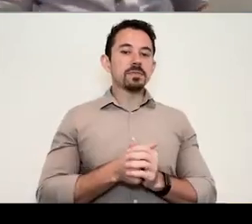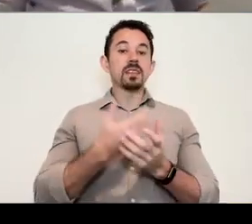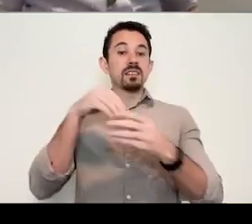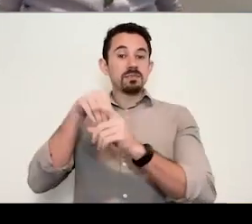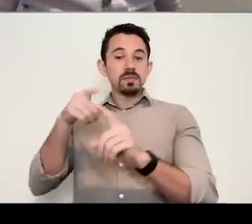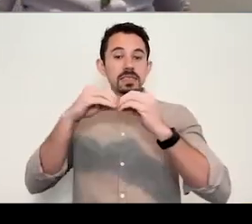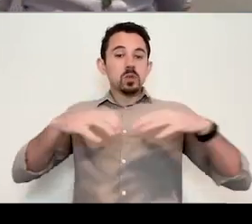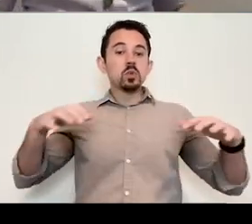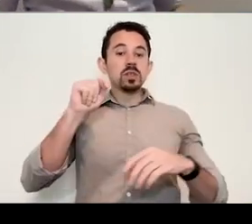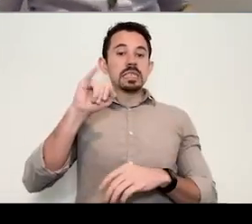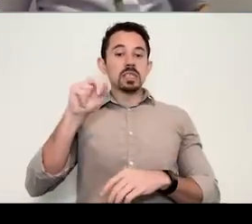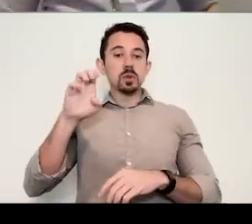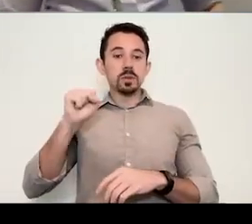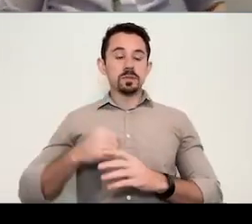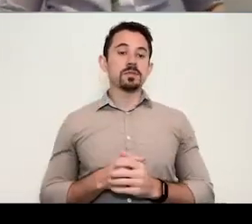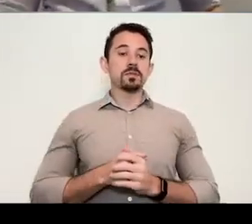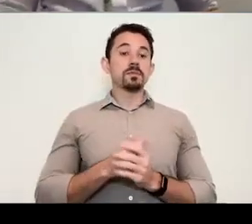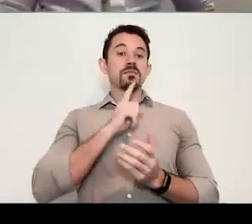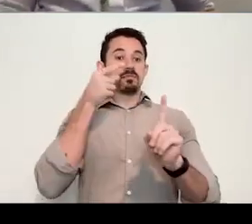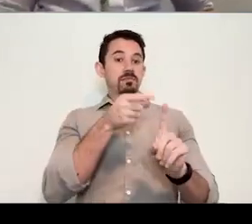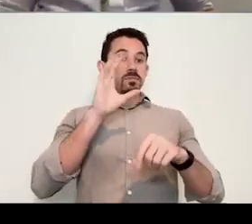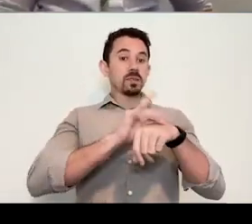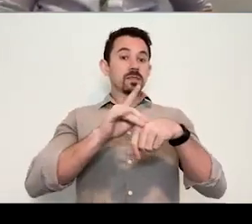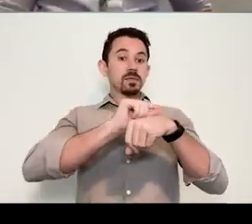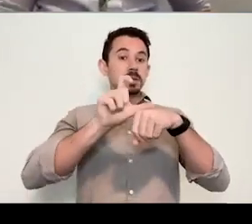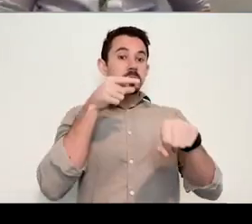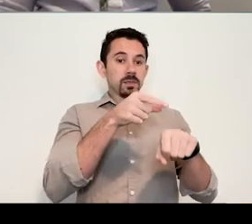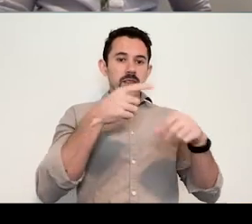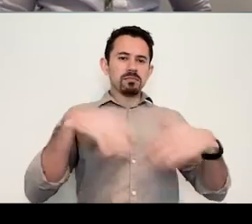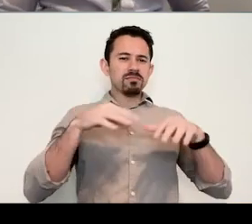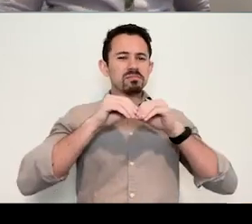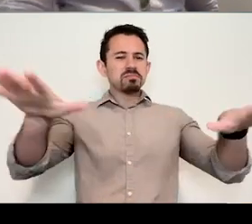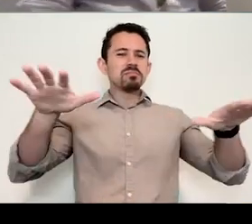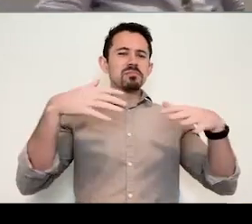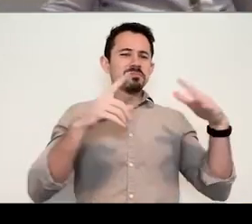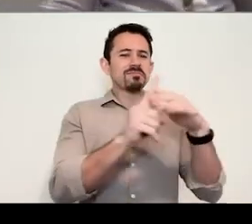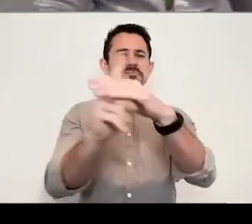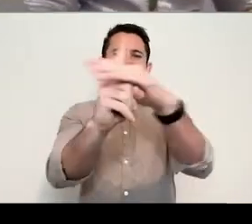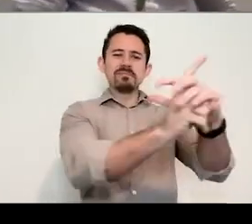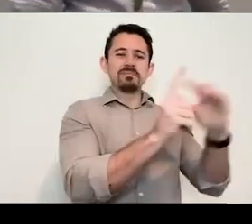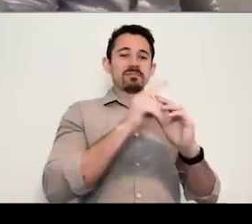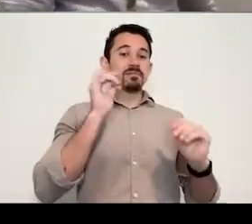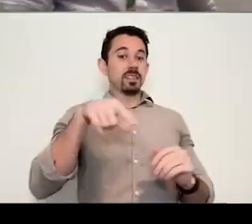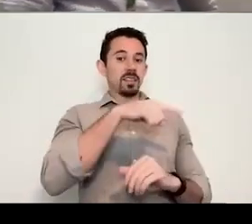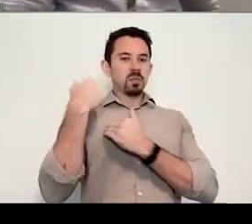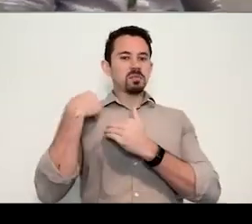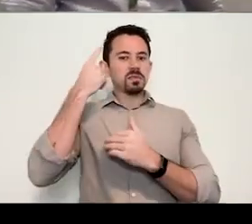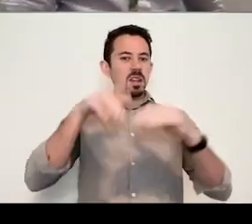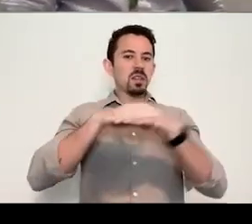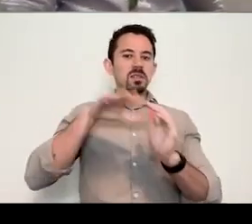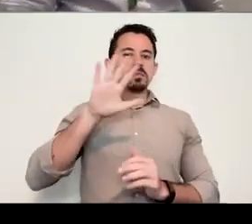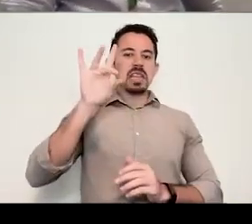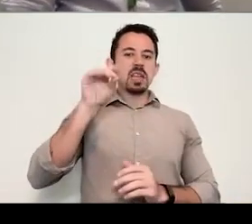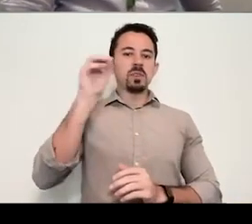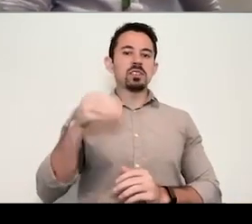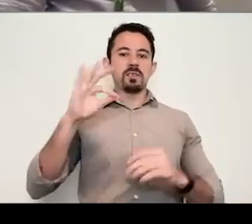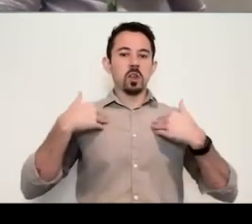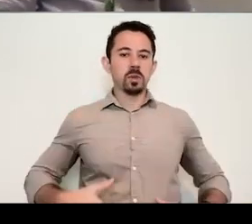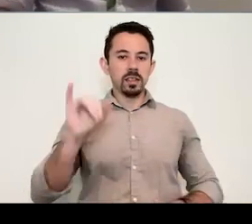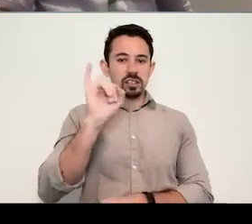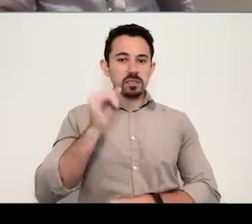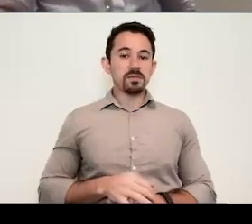and are therefore a major challenge in medicine.